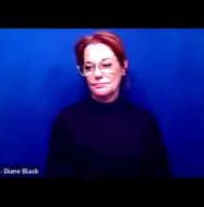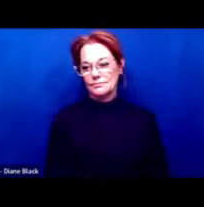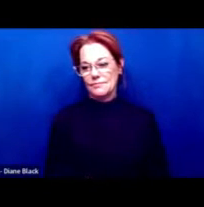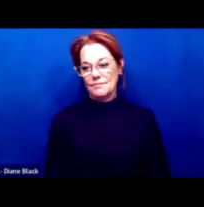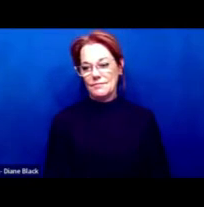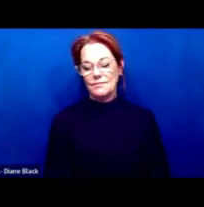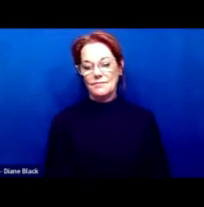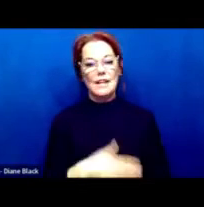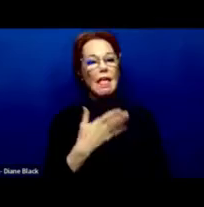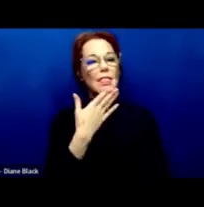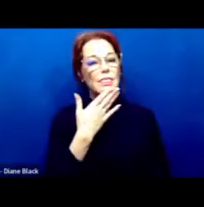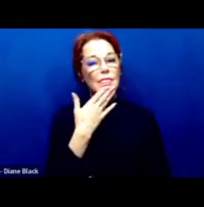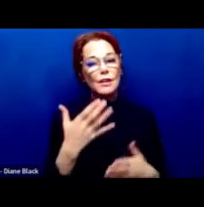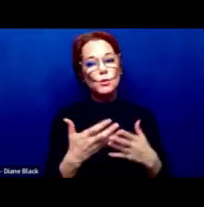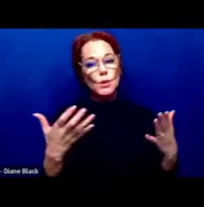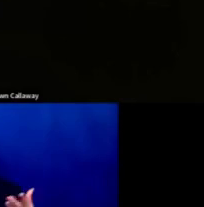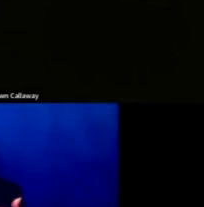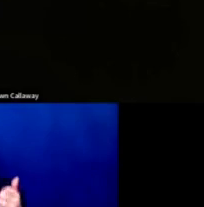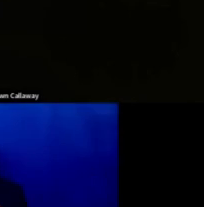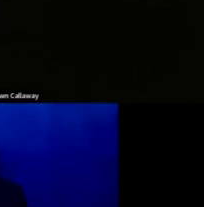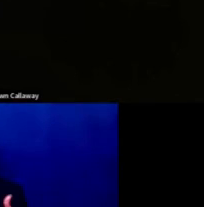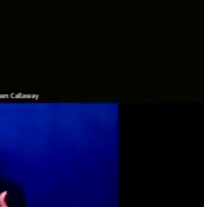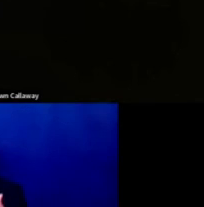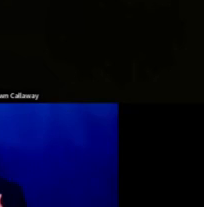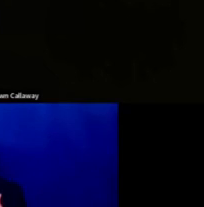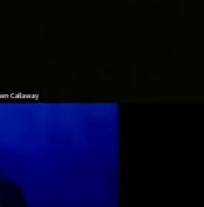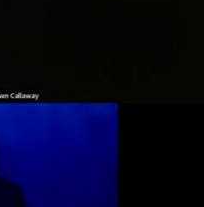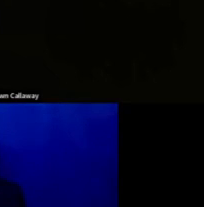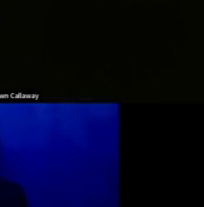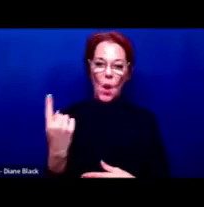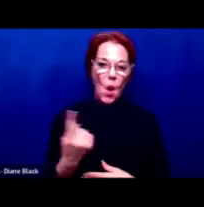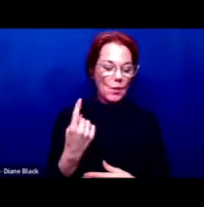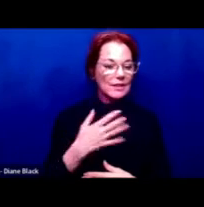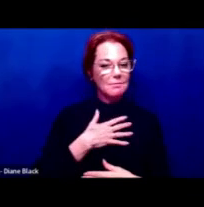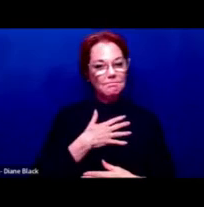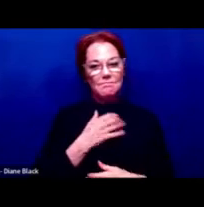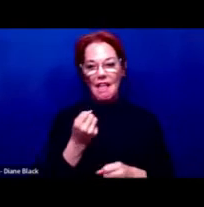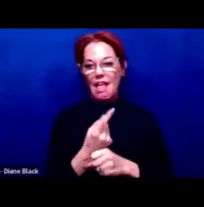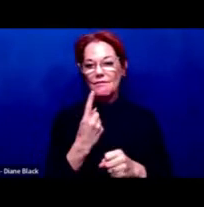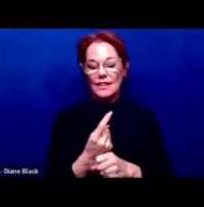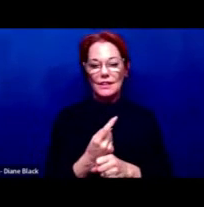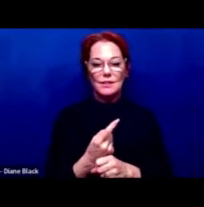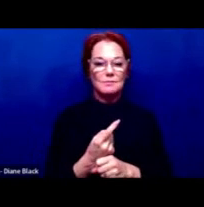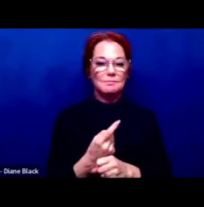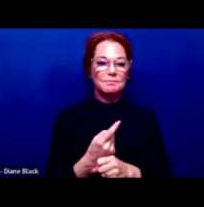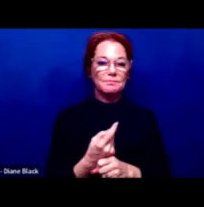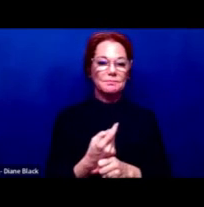thank you. Thank you so much, everyone for joining us this this always a highlight for us every year. Please take a moment